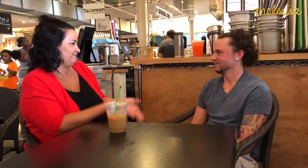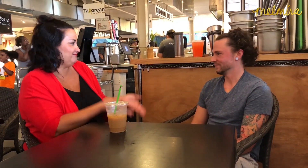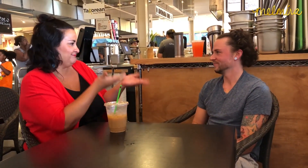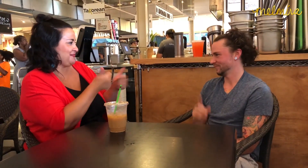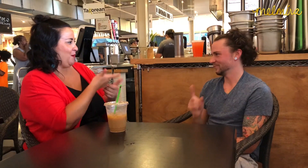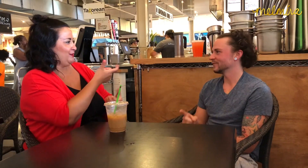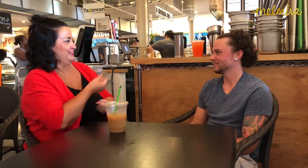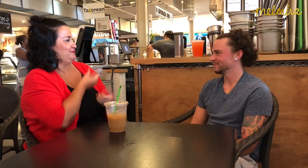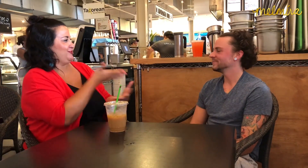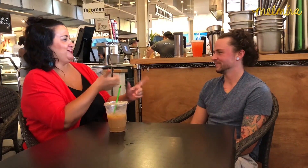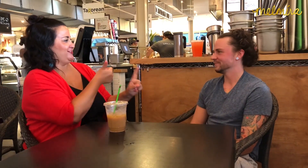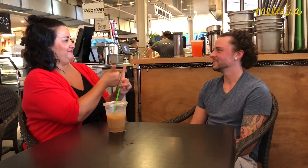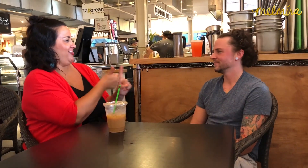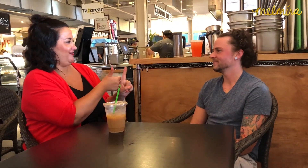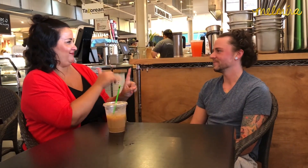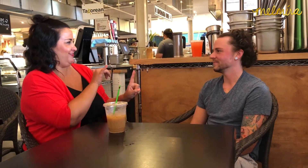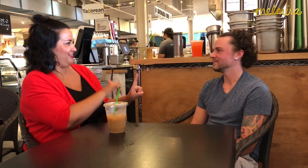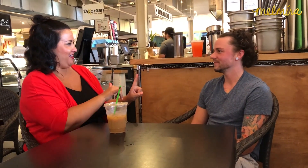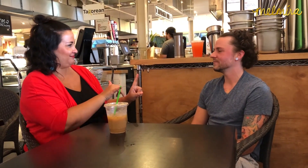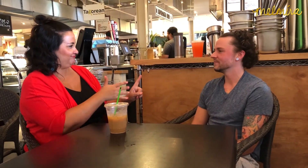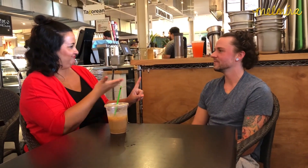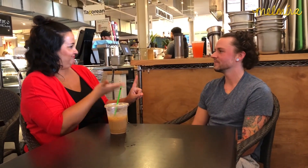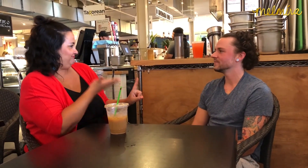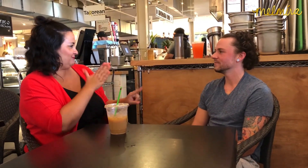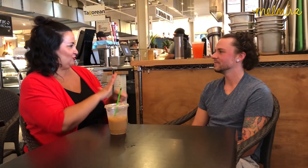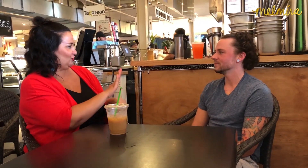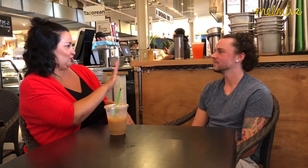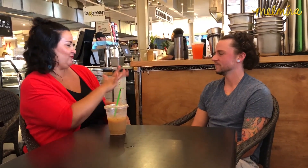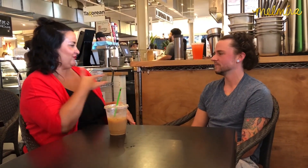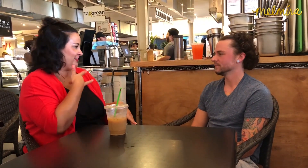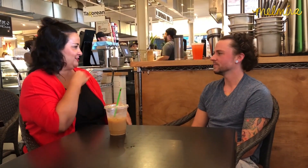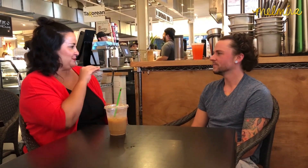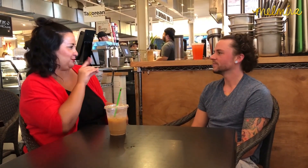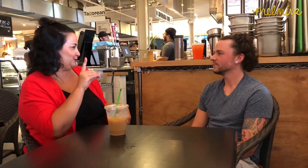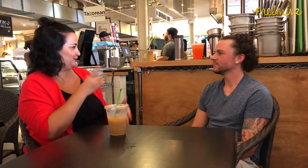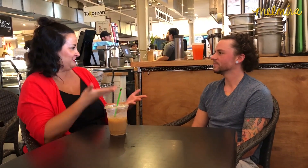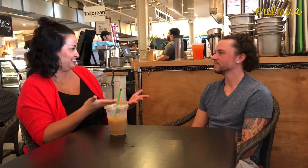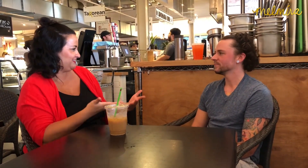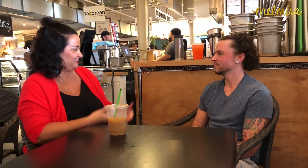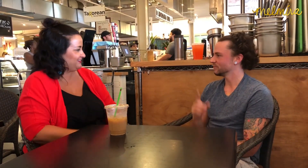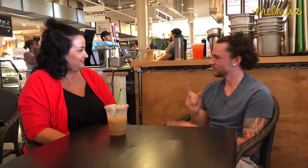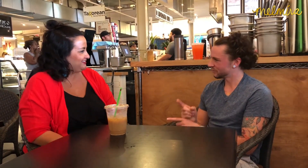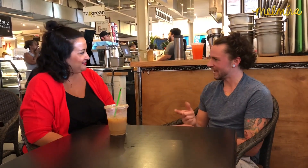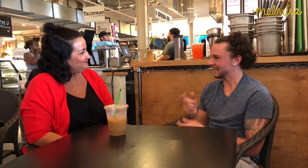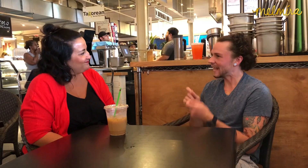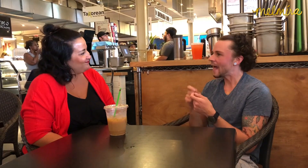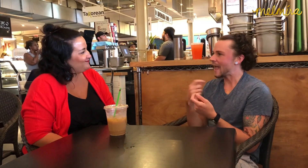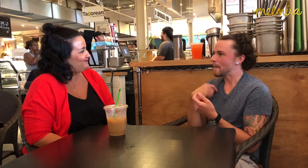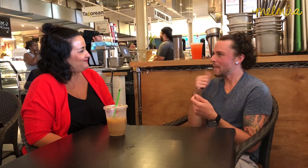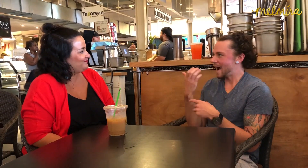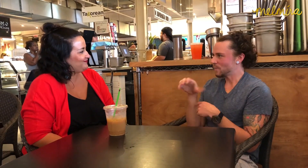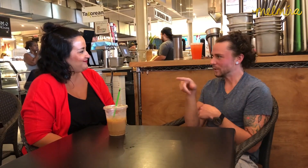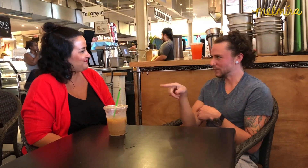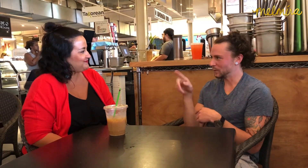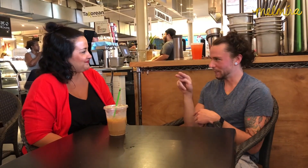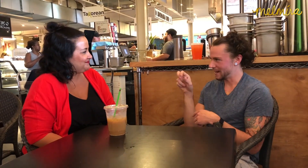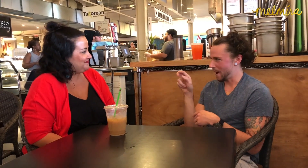You are Blake. Your self-expression comes from how you feel, your mood. Right, exactly!